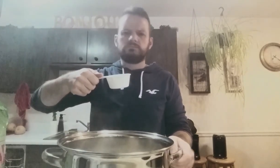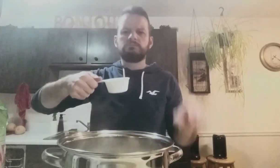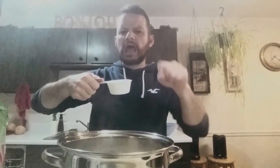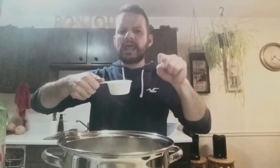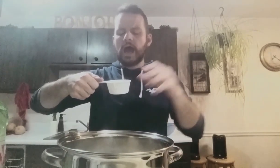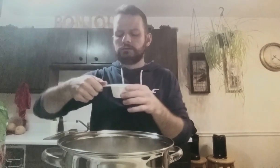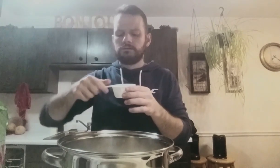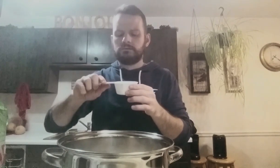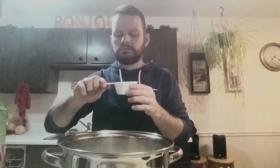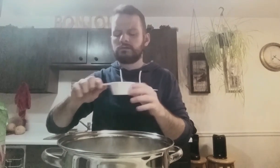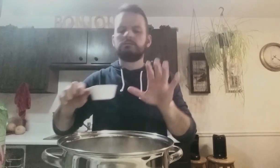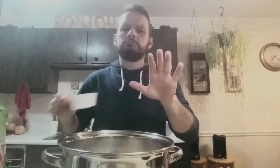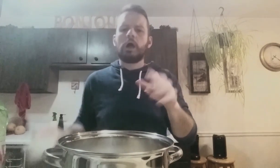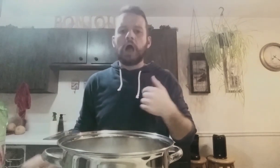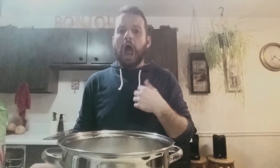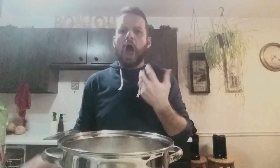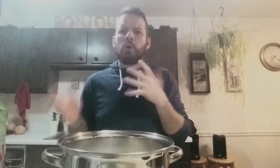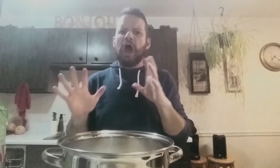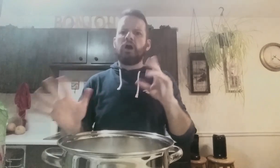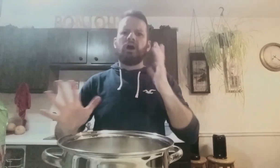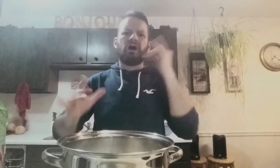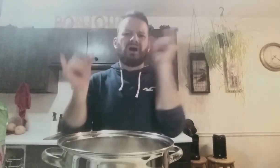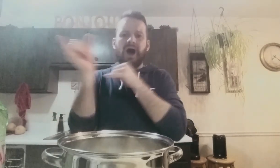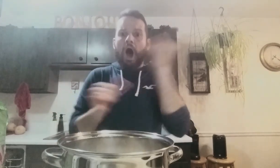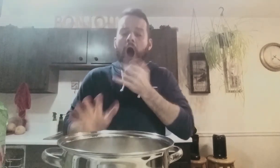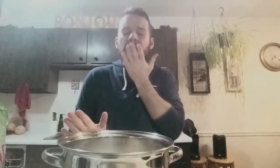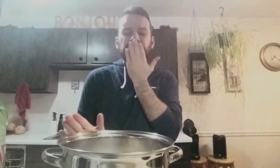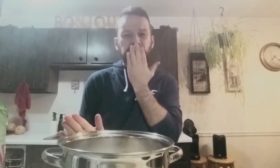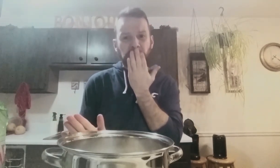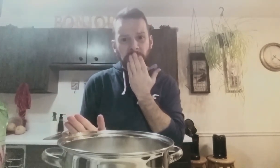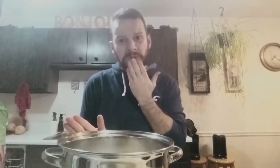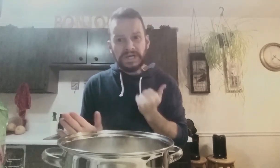Yeah. You know I don't want it way too sweet.